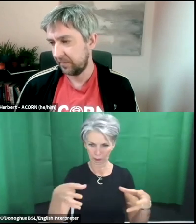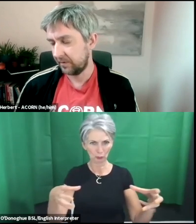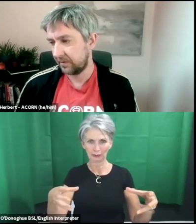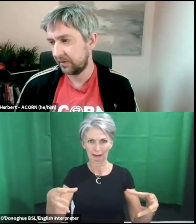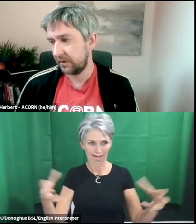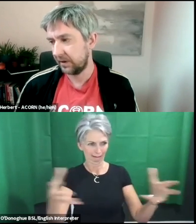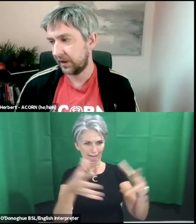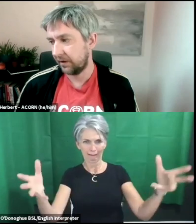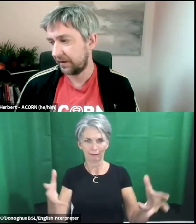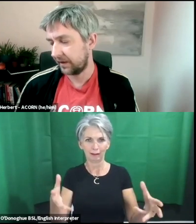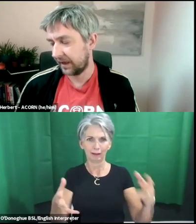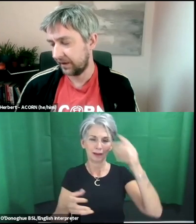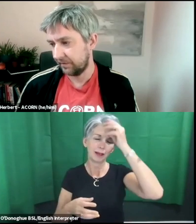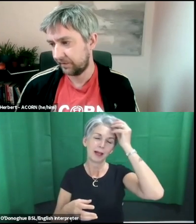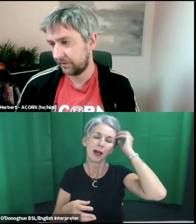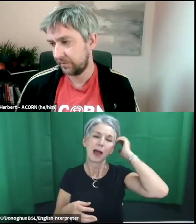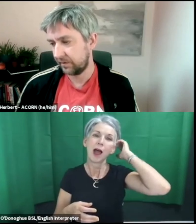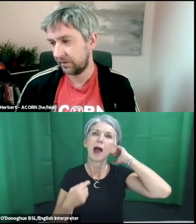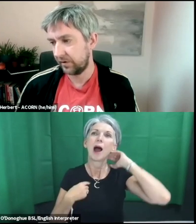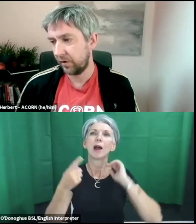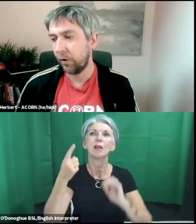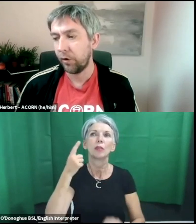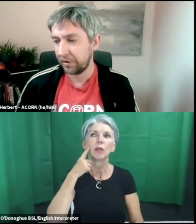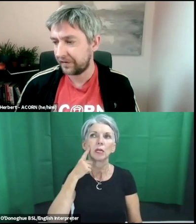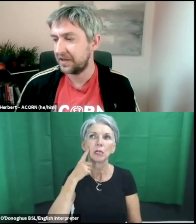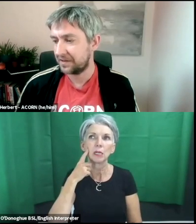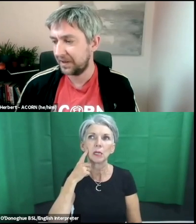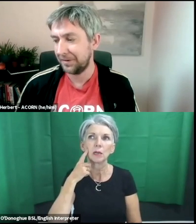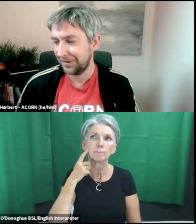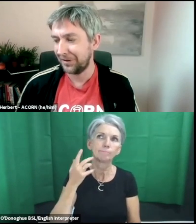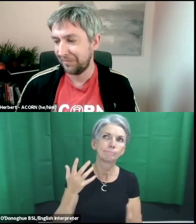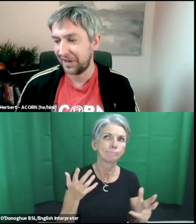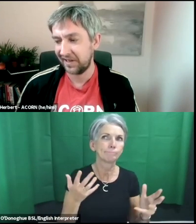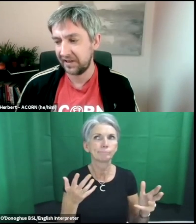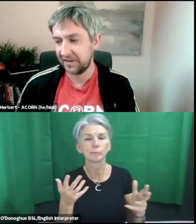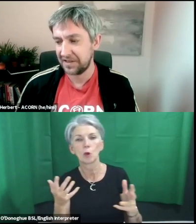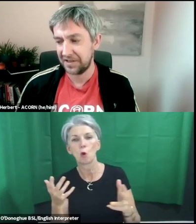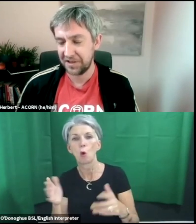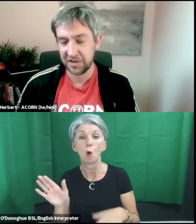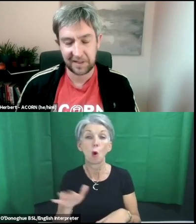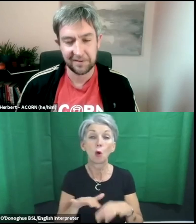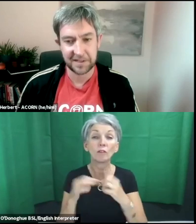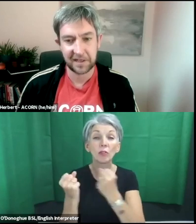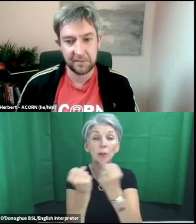All of these people that are making these decisions about us in our